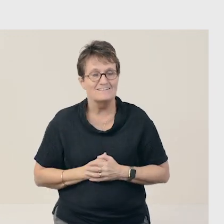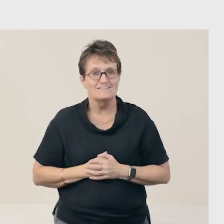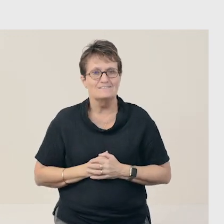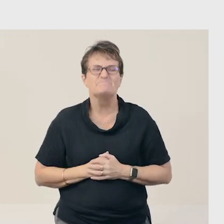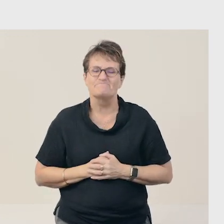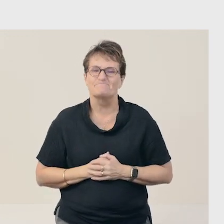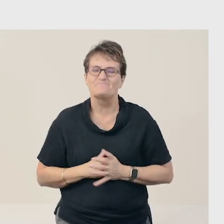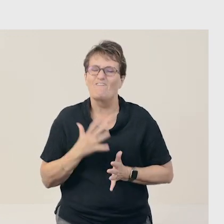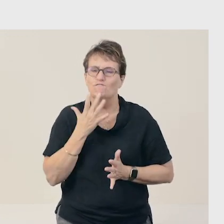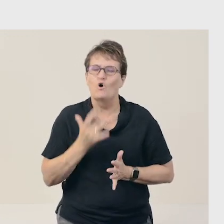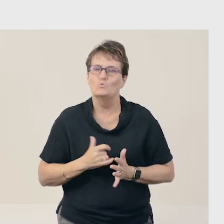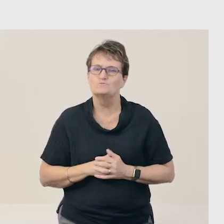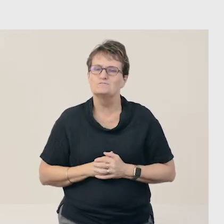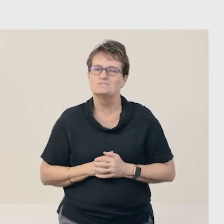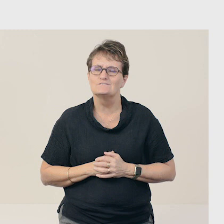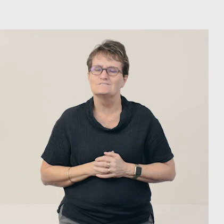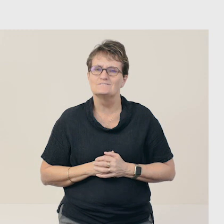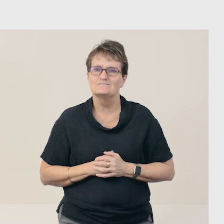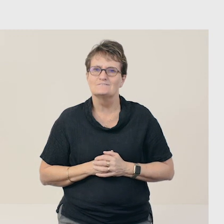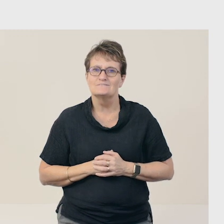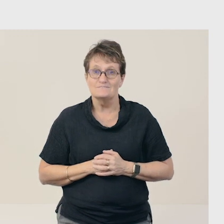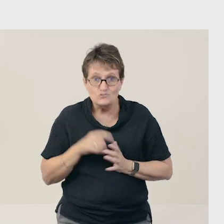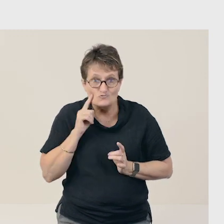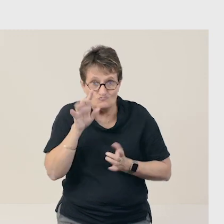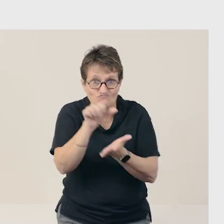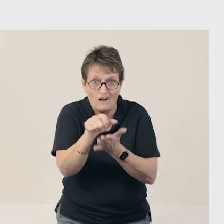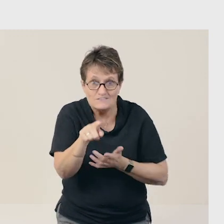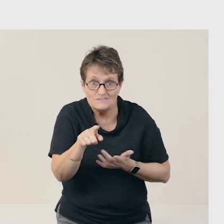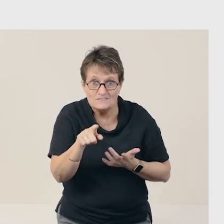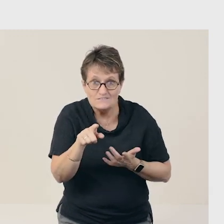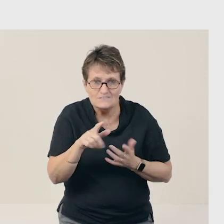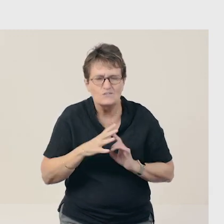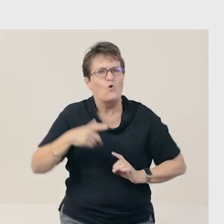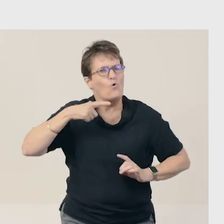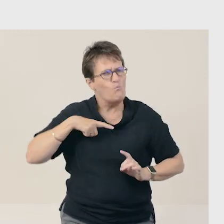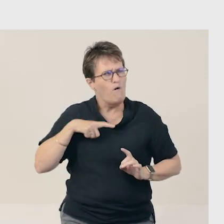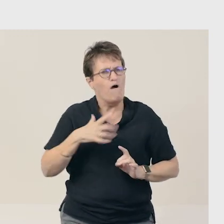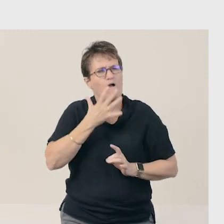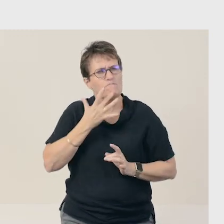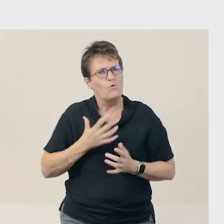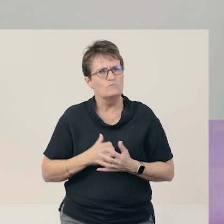This statement is false. Did you get this one right? Let's think about why the statement was false.